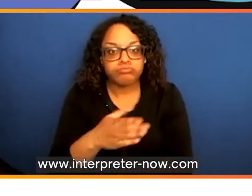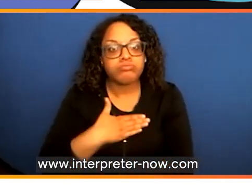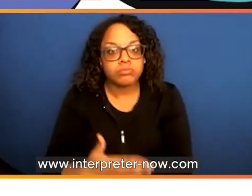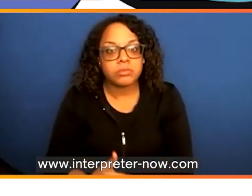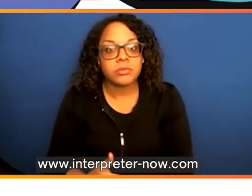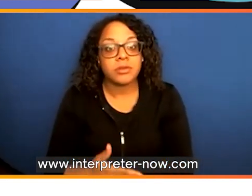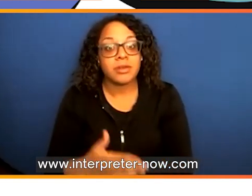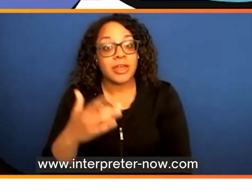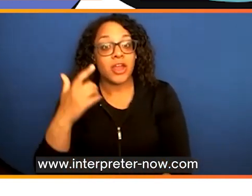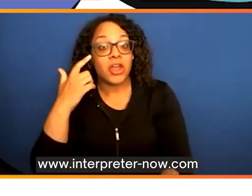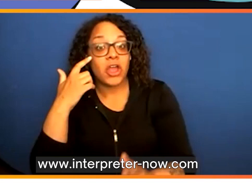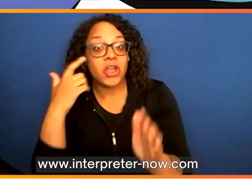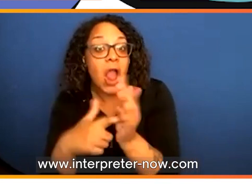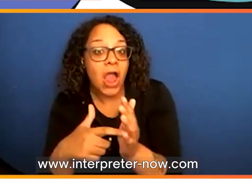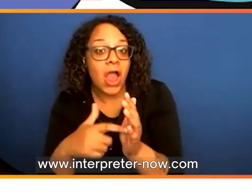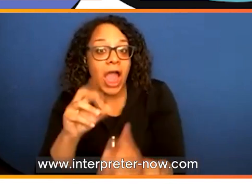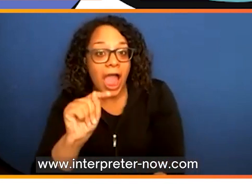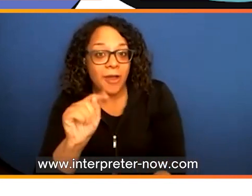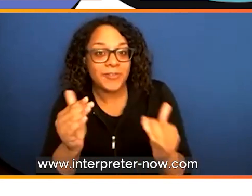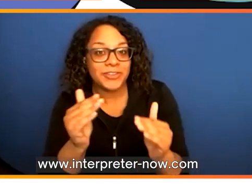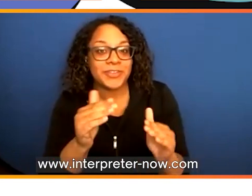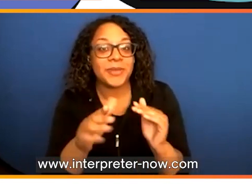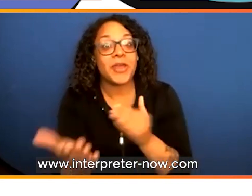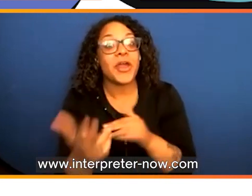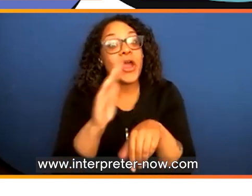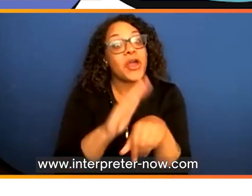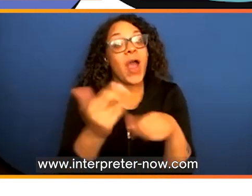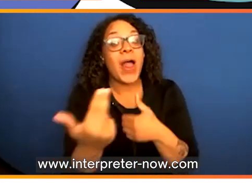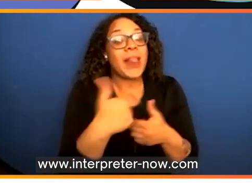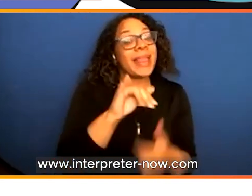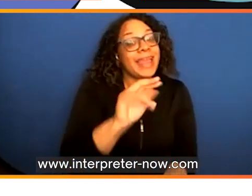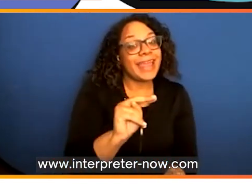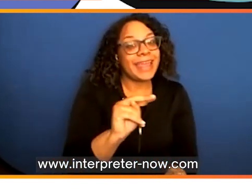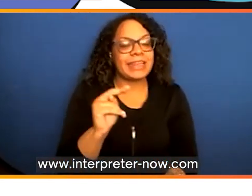because I am passionate about it, and it does frustrate me from time to time. As my wife